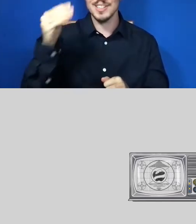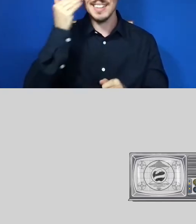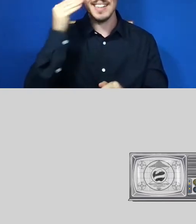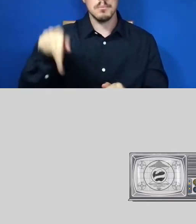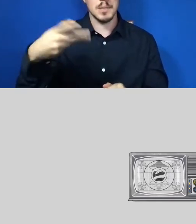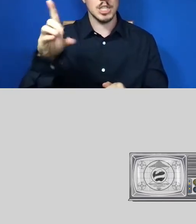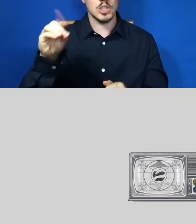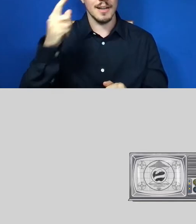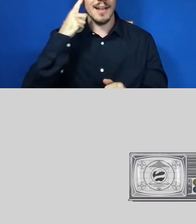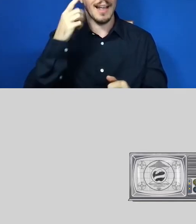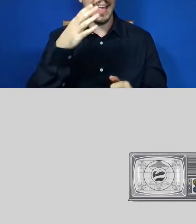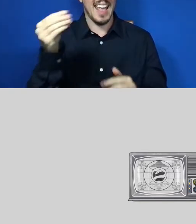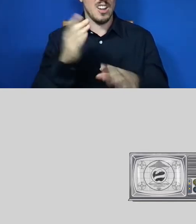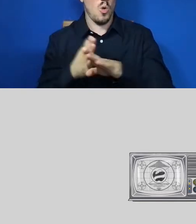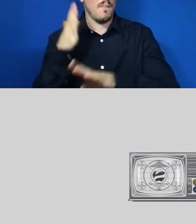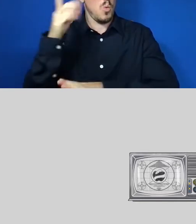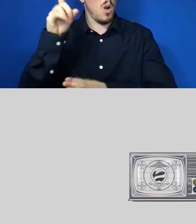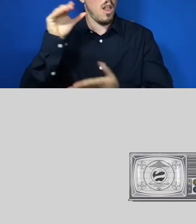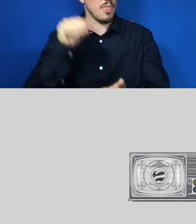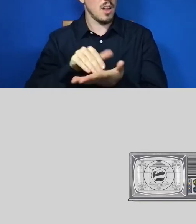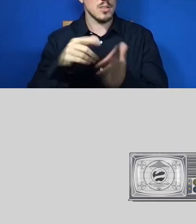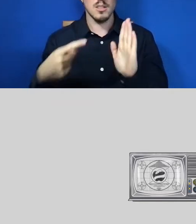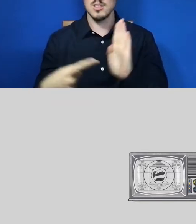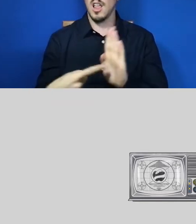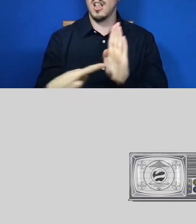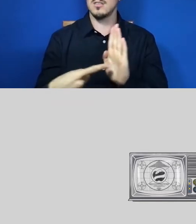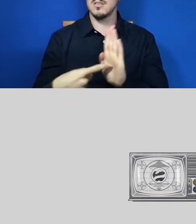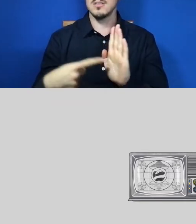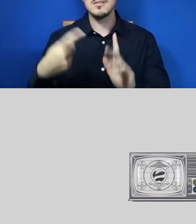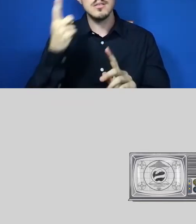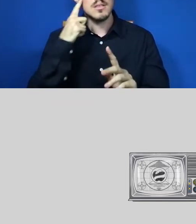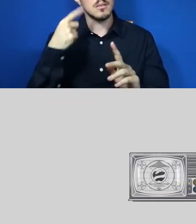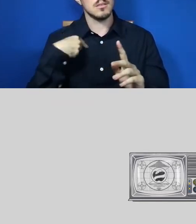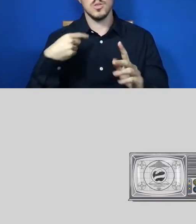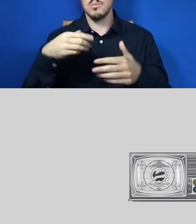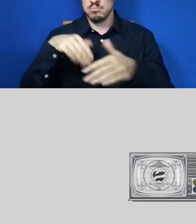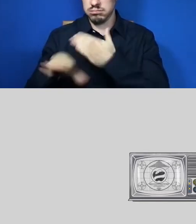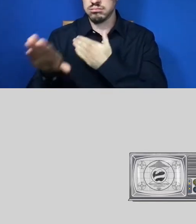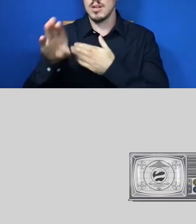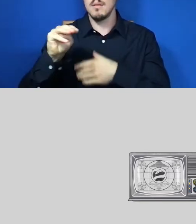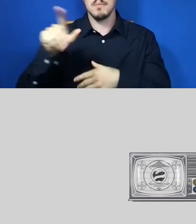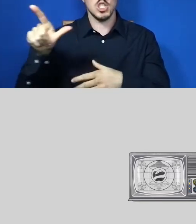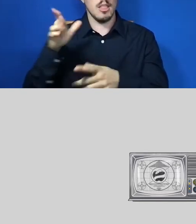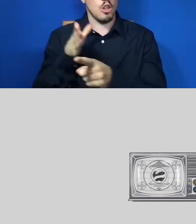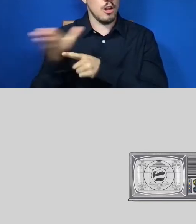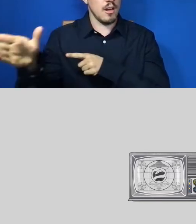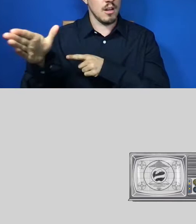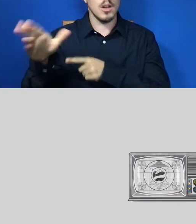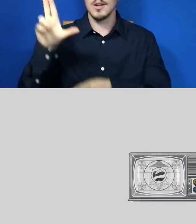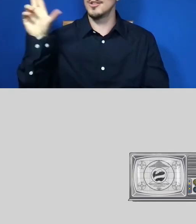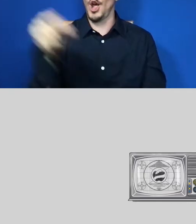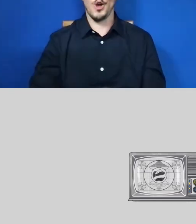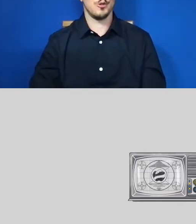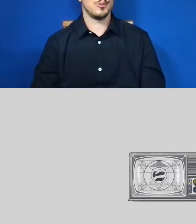do you need a PhD and over $100,000 of student debt in order to do machine learning?